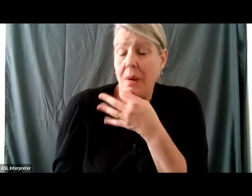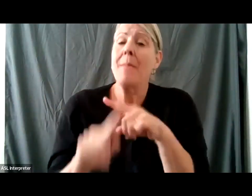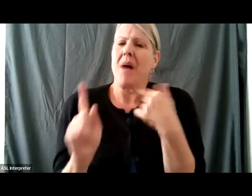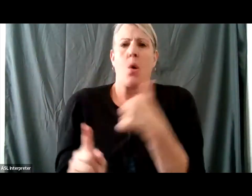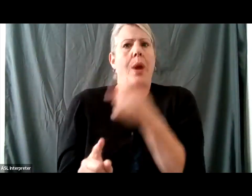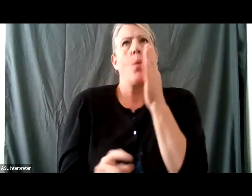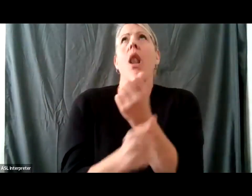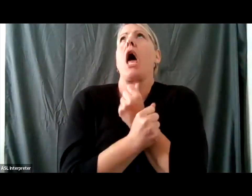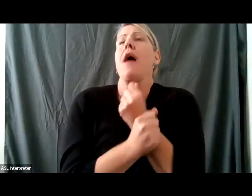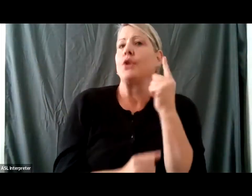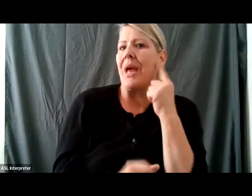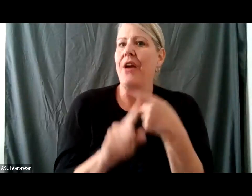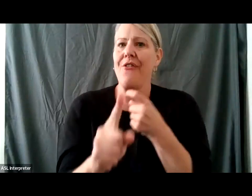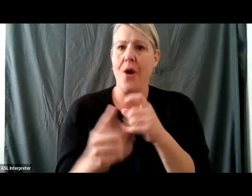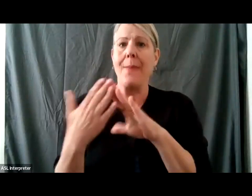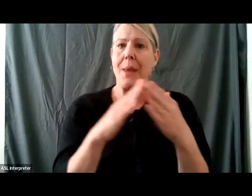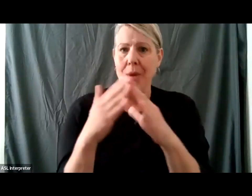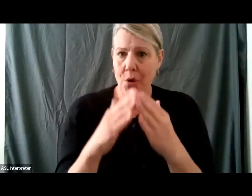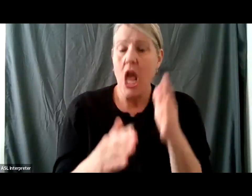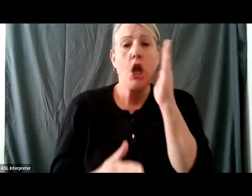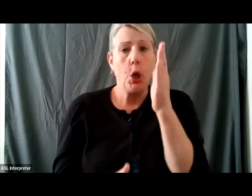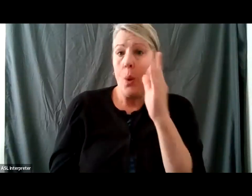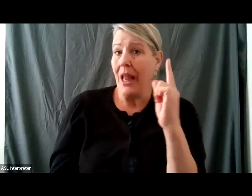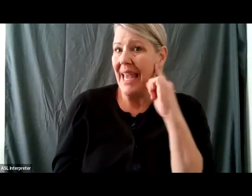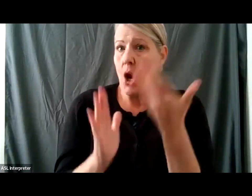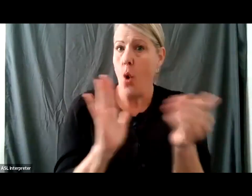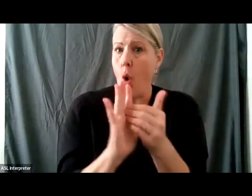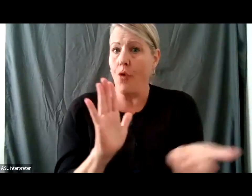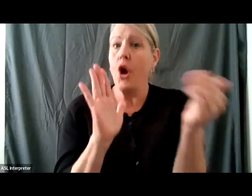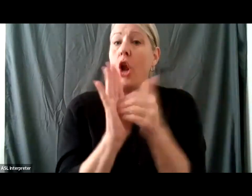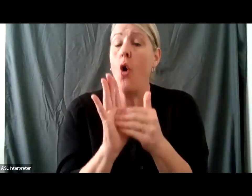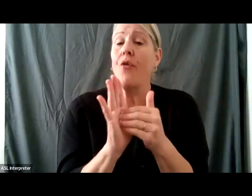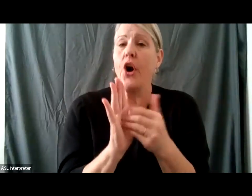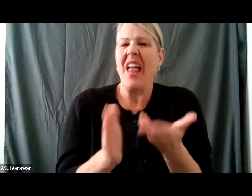And you'll hear this repeated request throughout this presentation.